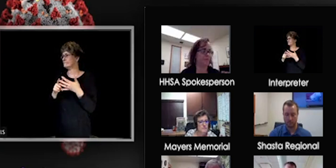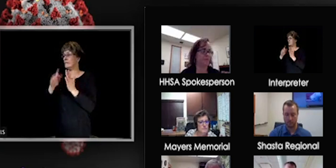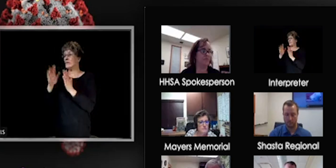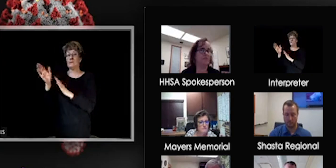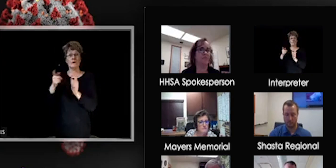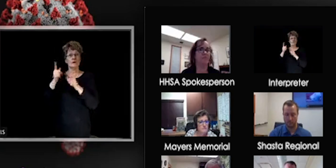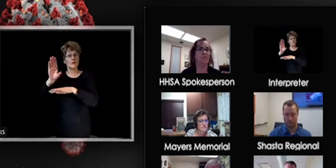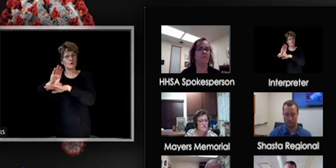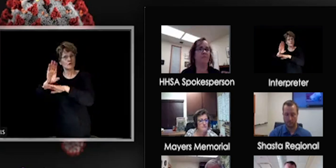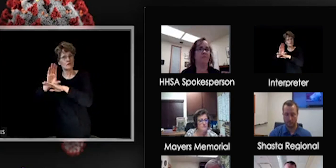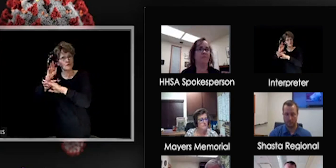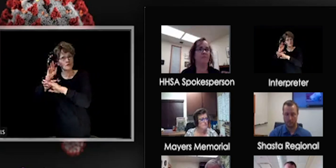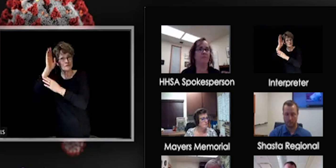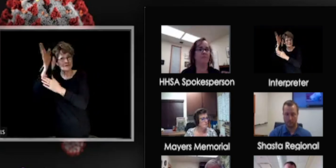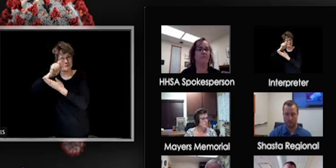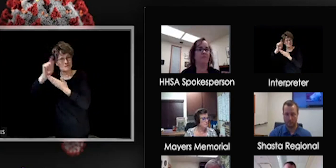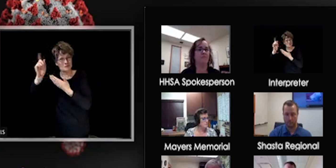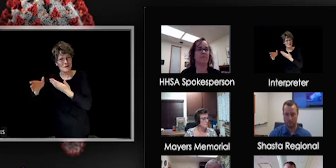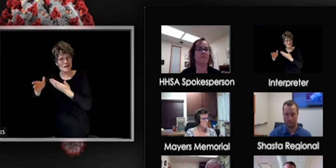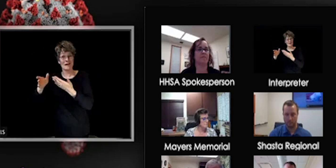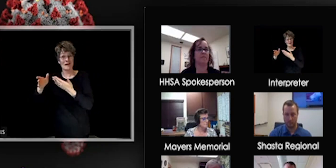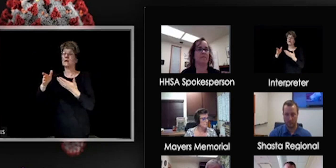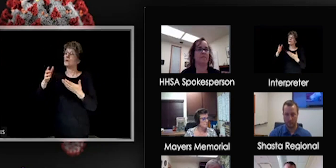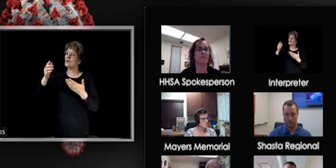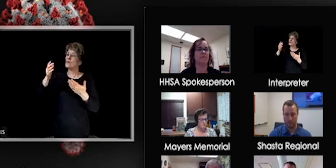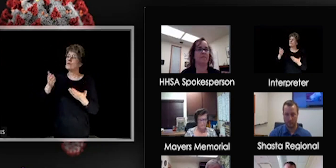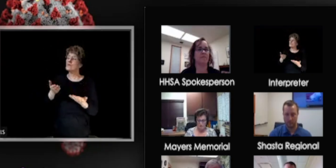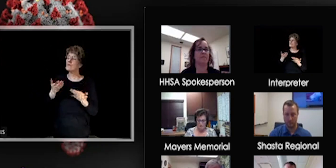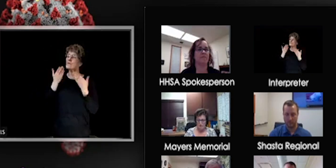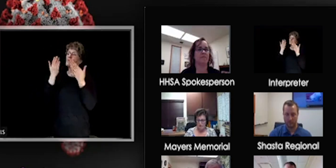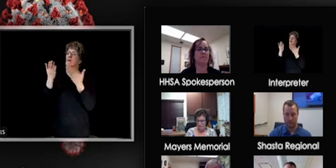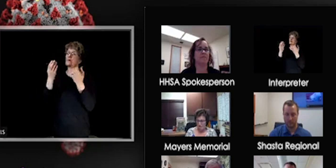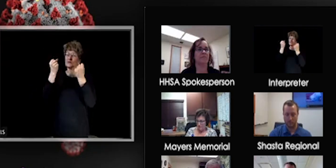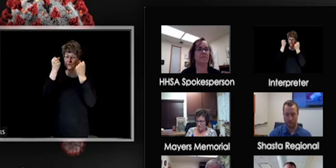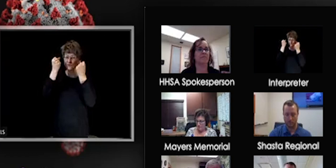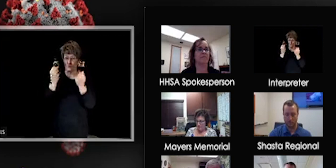coming weekend then we highly recommend you continue social distancing and use cloth face